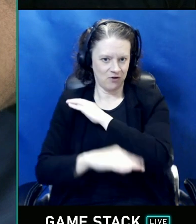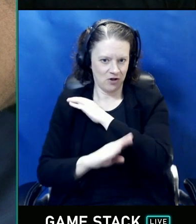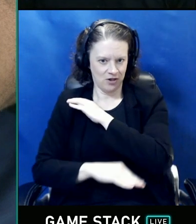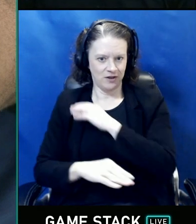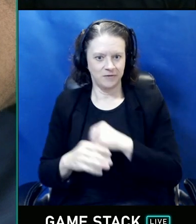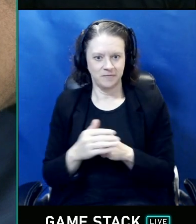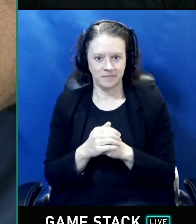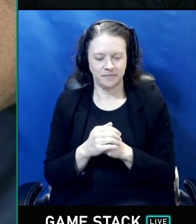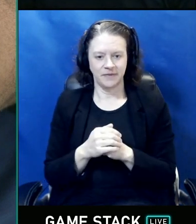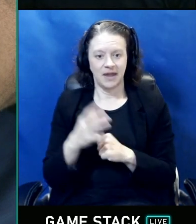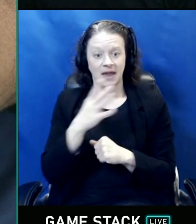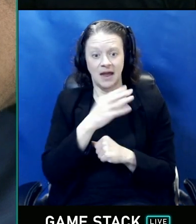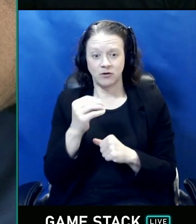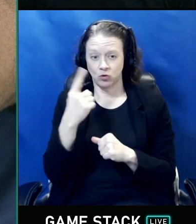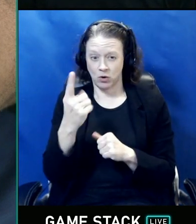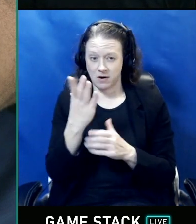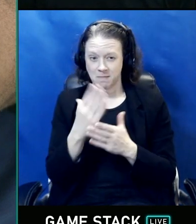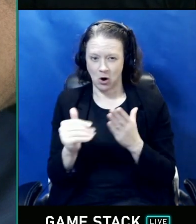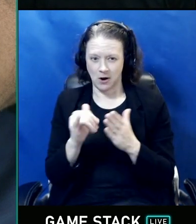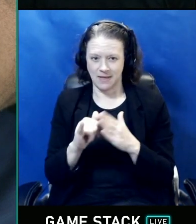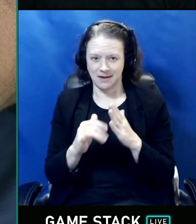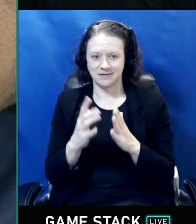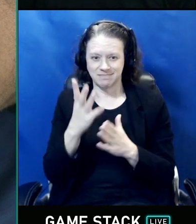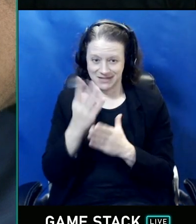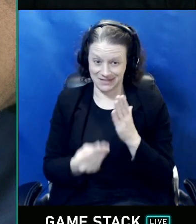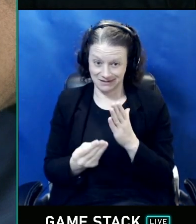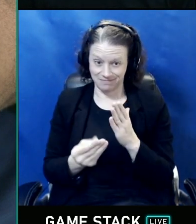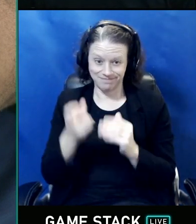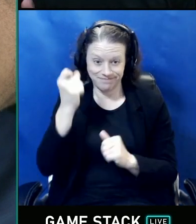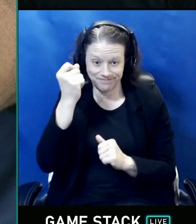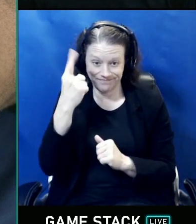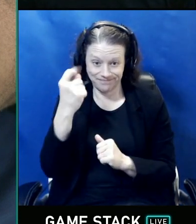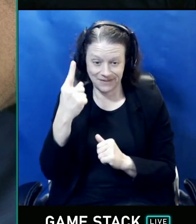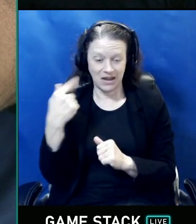There's a lot more phones than there are game consoles and gaming PCs.